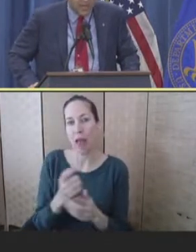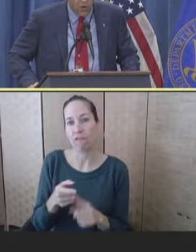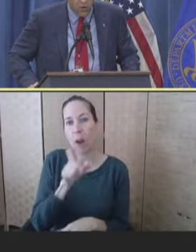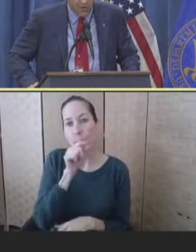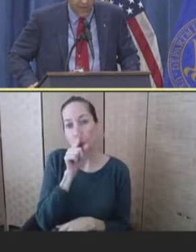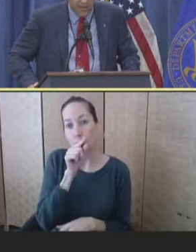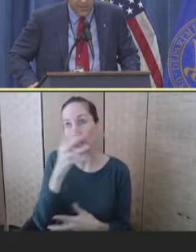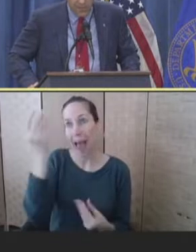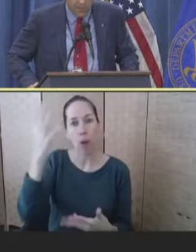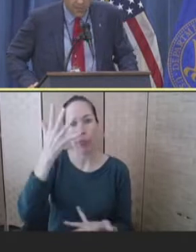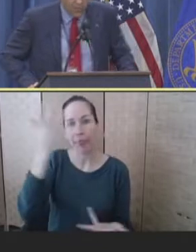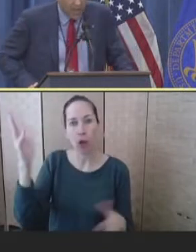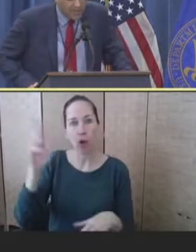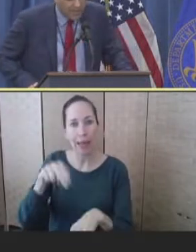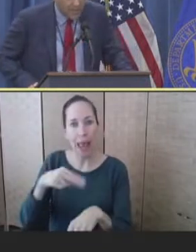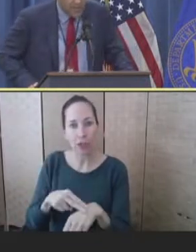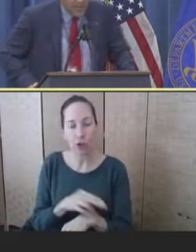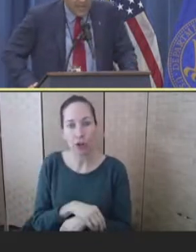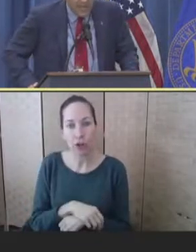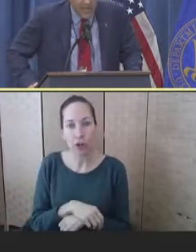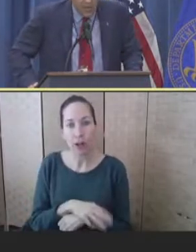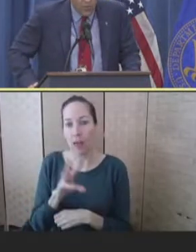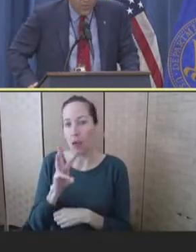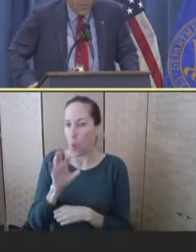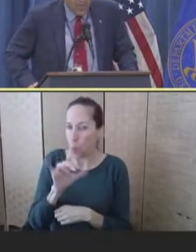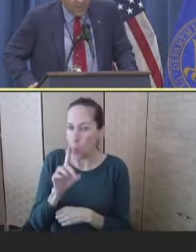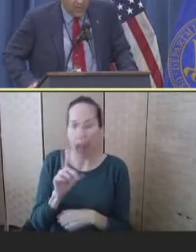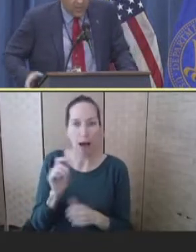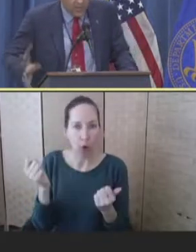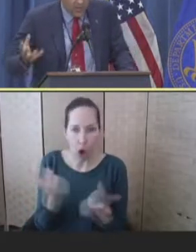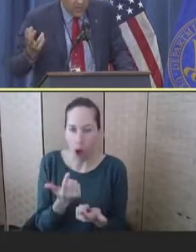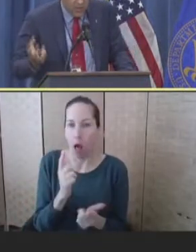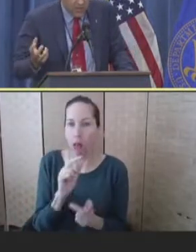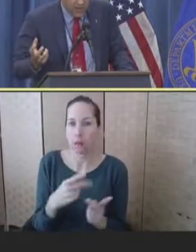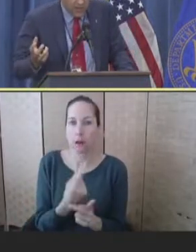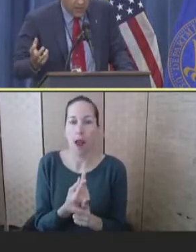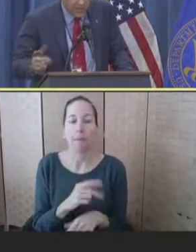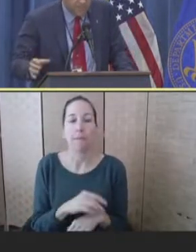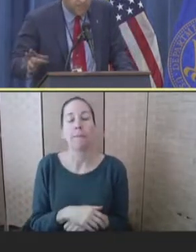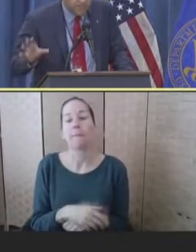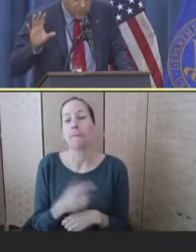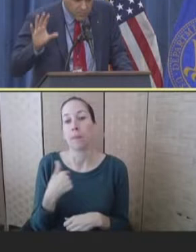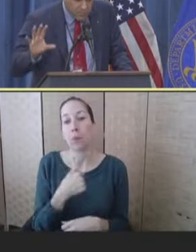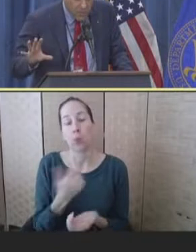Their whole virus is completely wild type. We took those viruses.